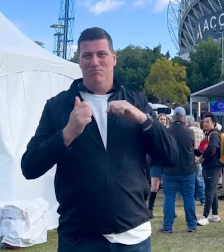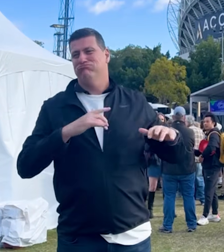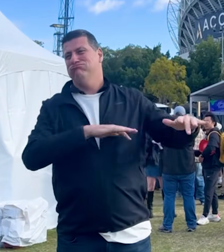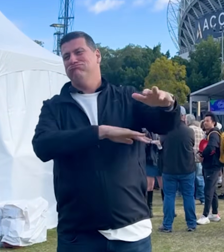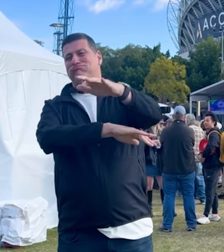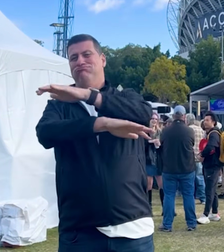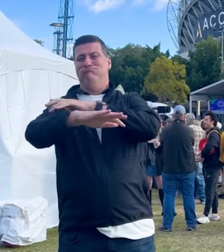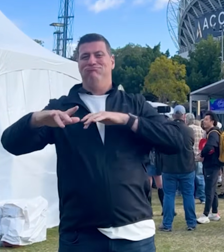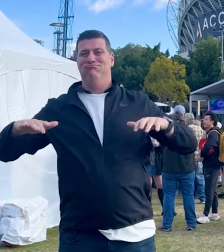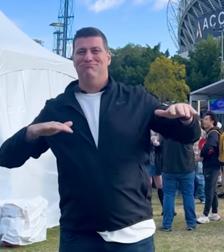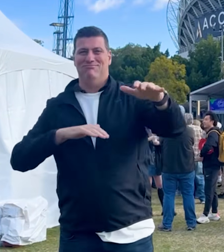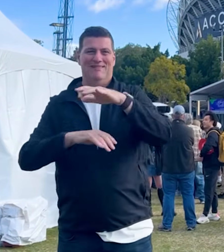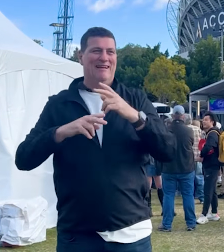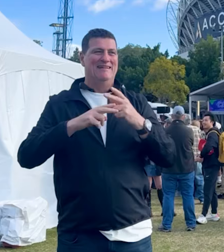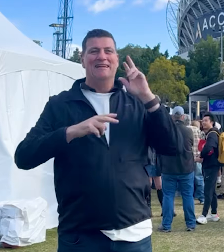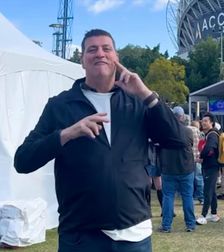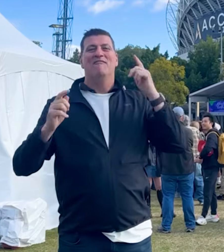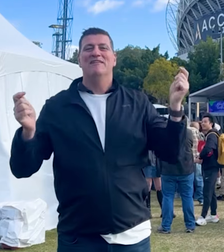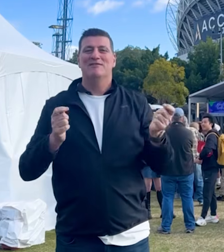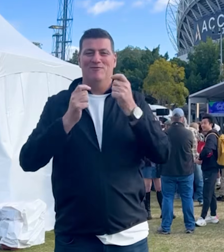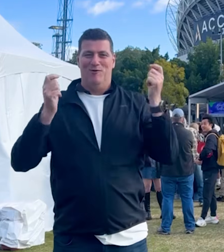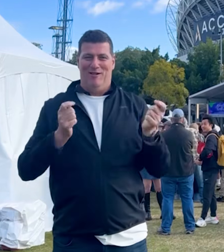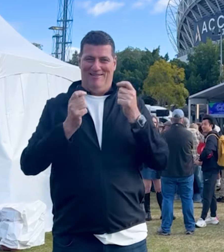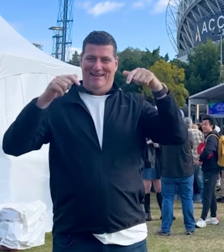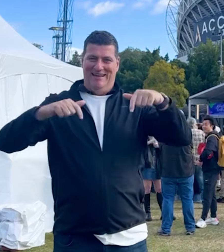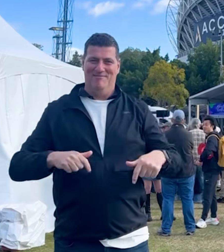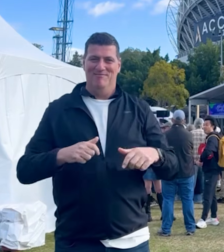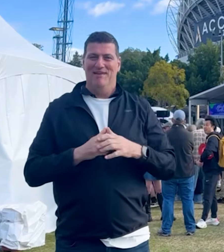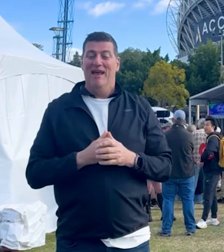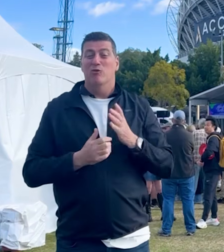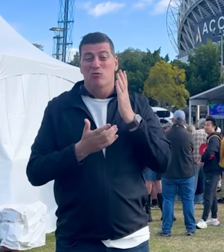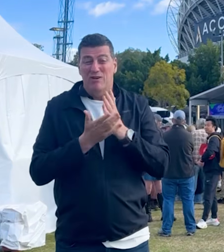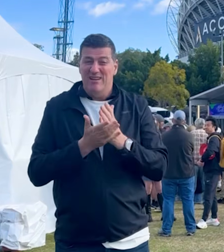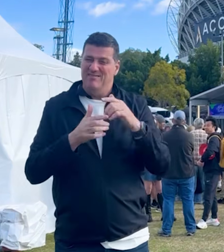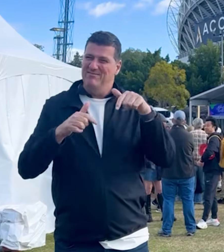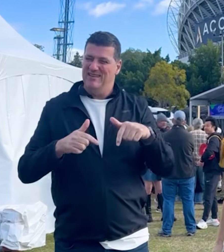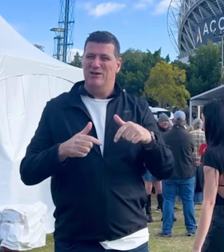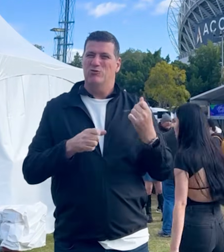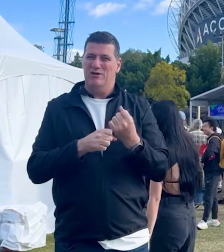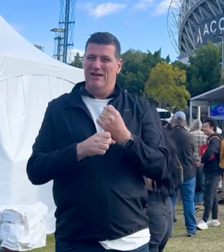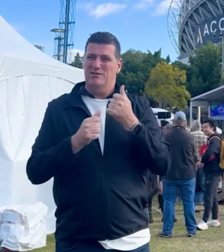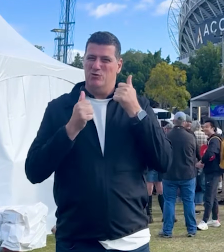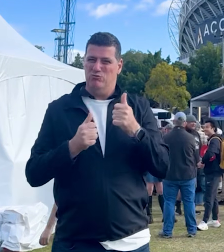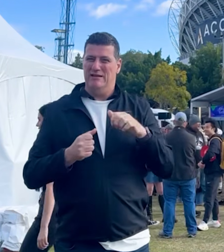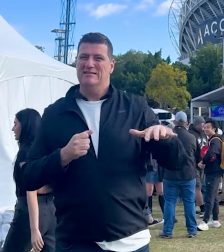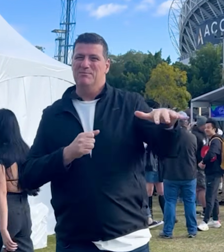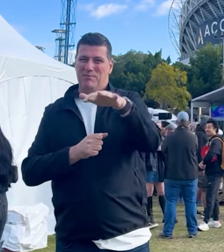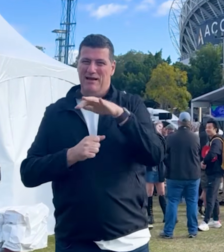So many people around. The Deaf Festival has created such a good space